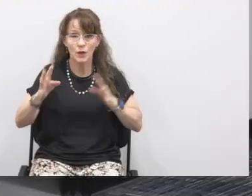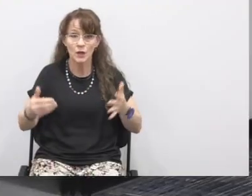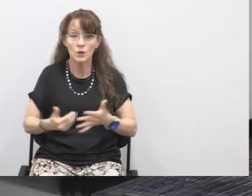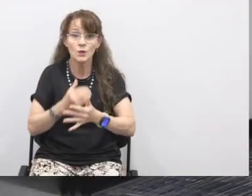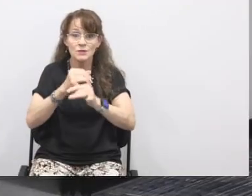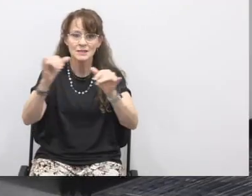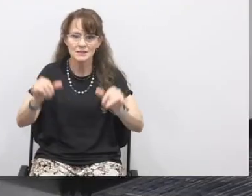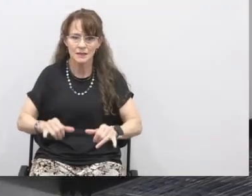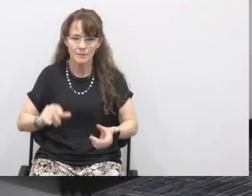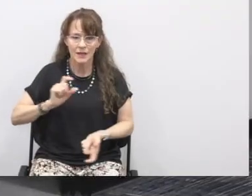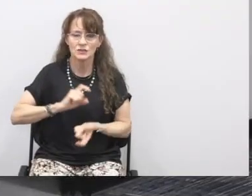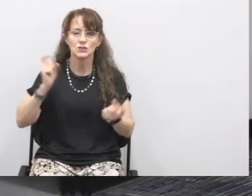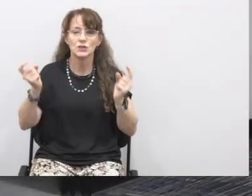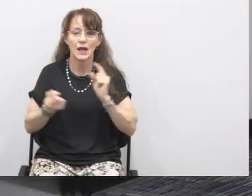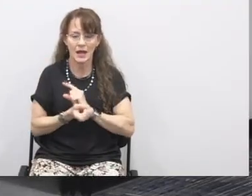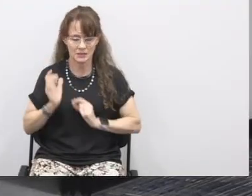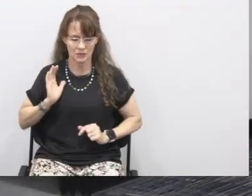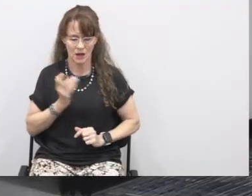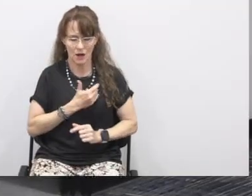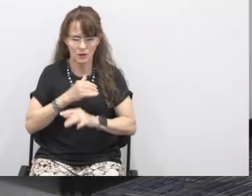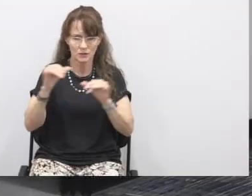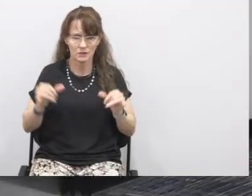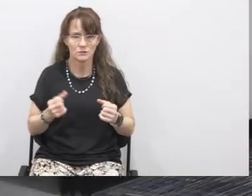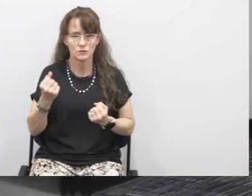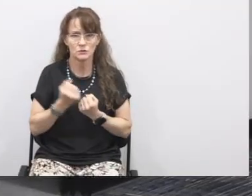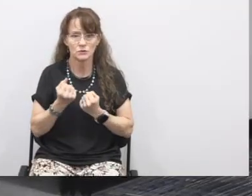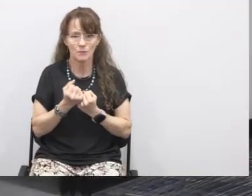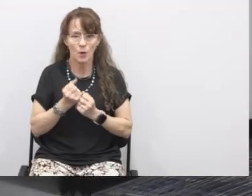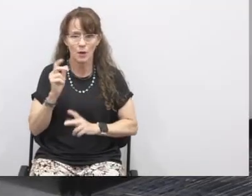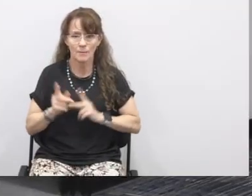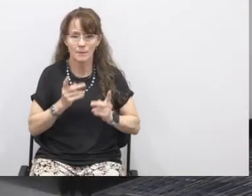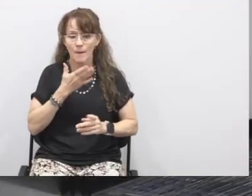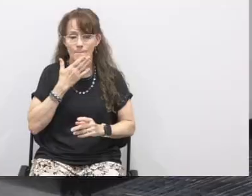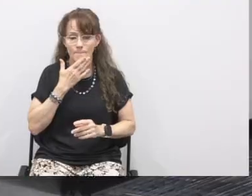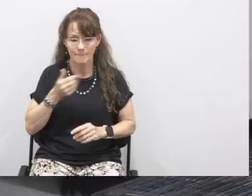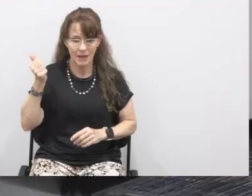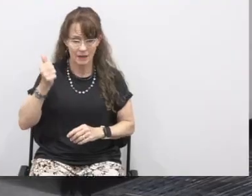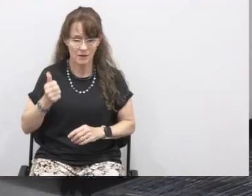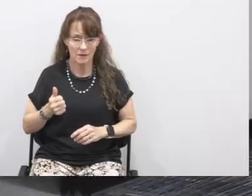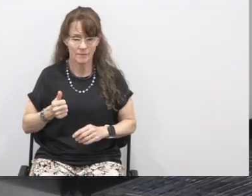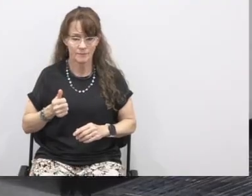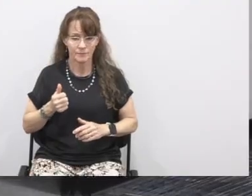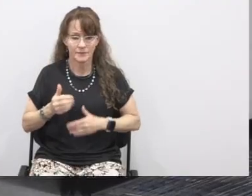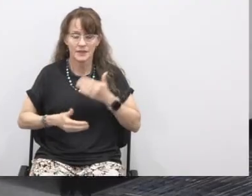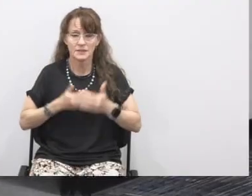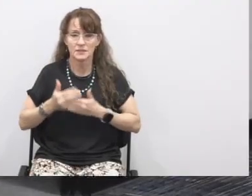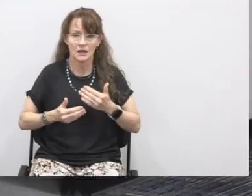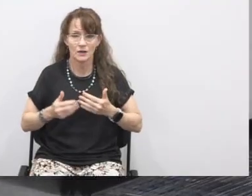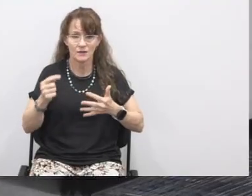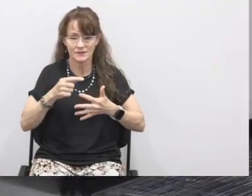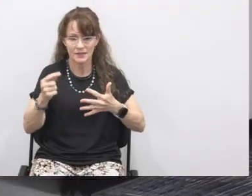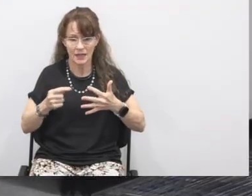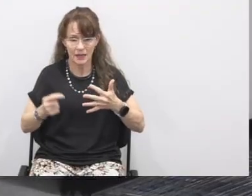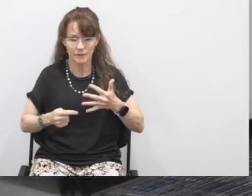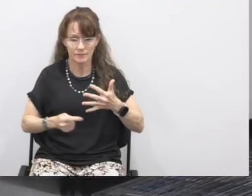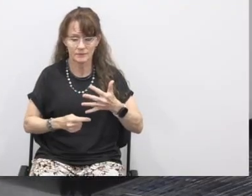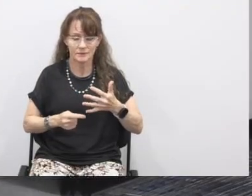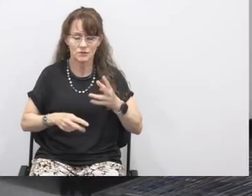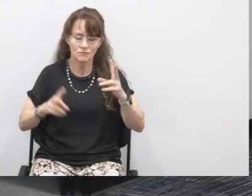we're trying to change our systems to support people better. We have a series of steps that we go through to iterate and to design.